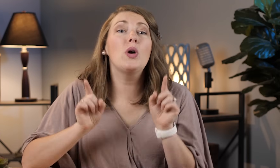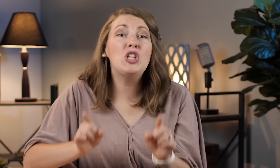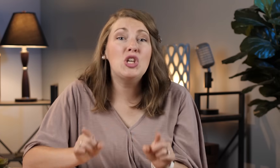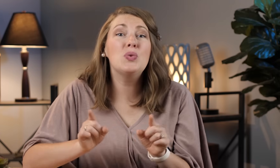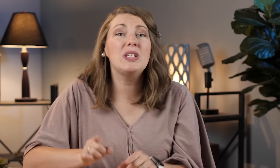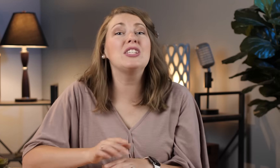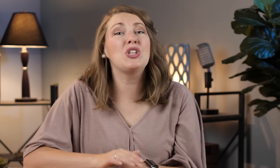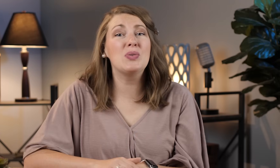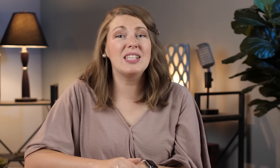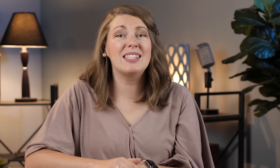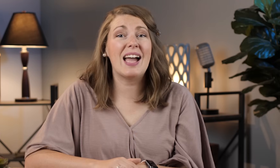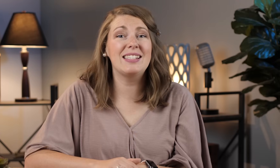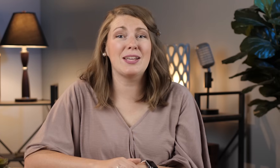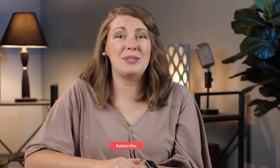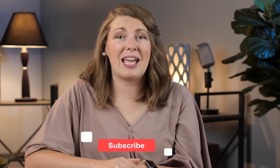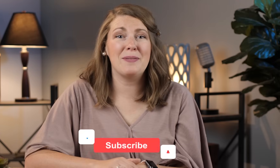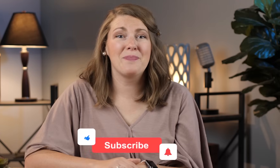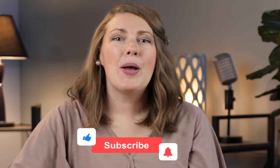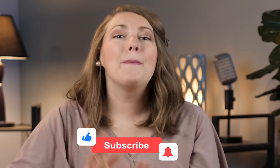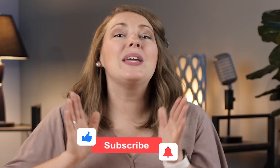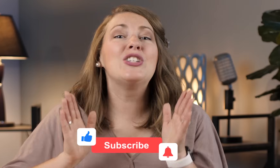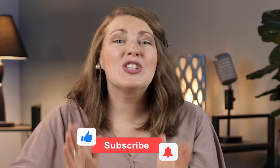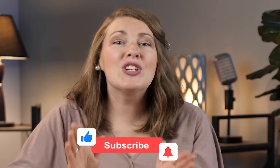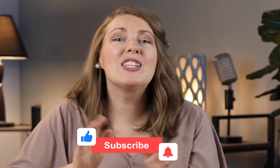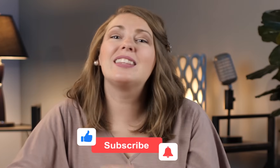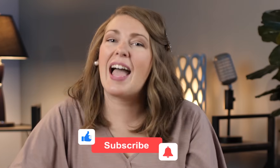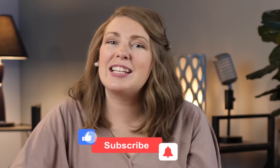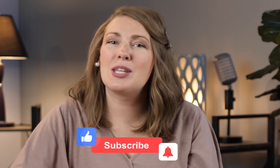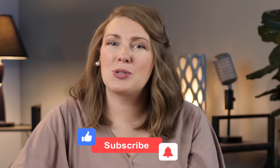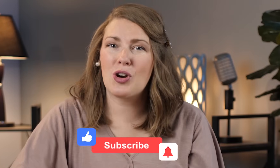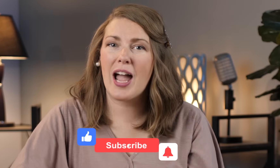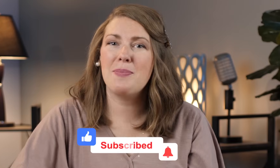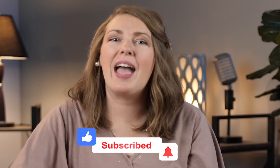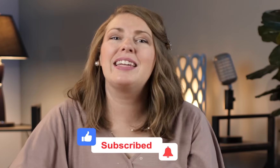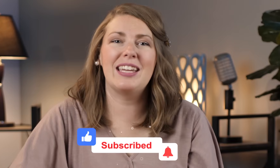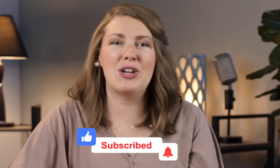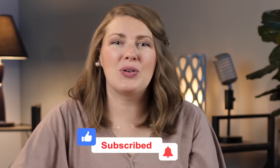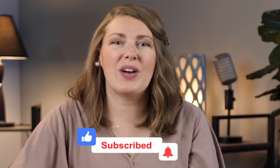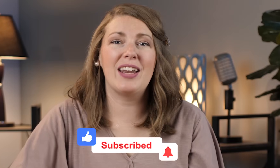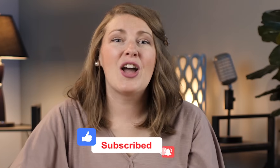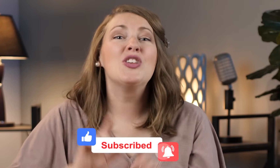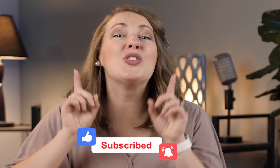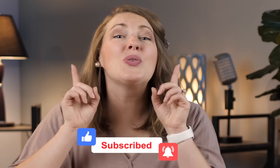when you need to use these signs someday. Be sure to like, subscribe, and get notified so